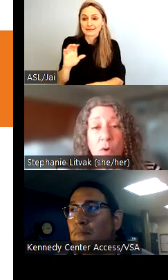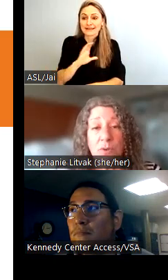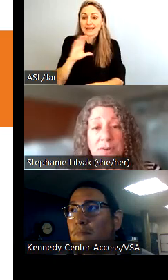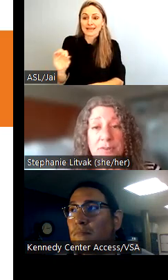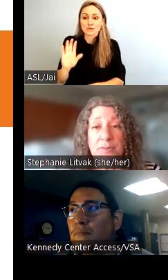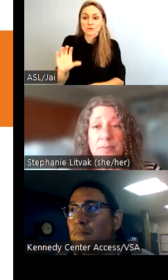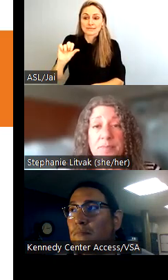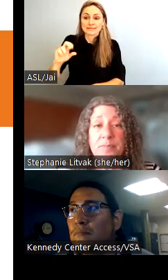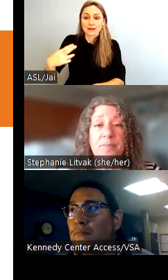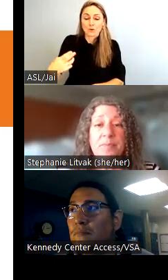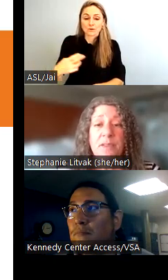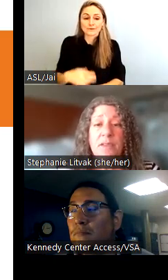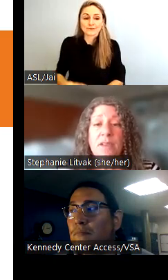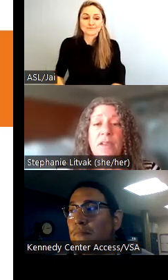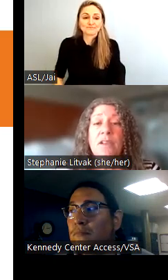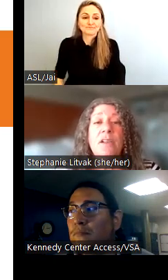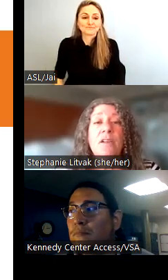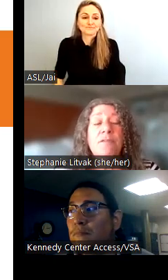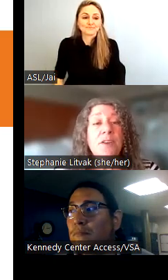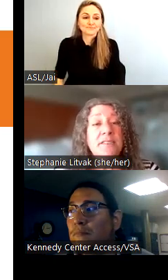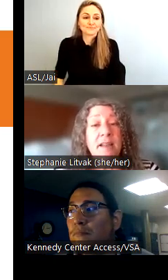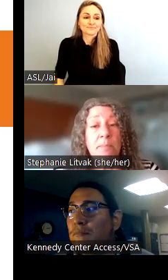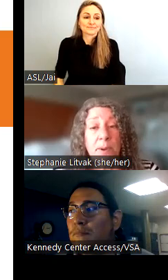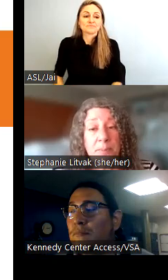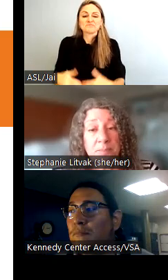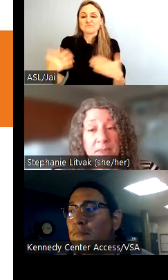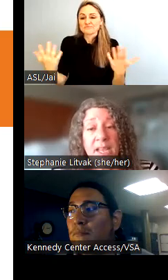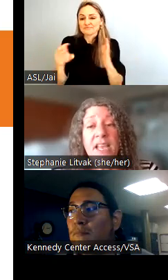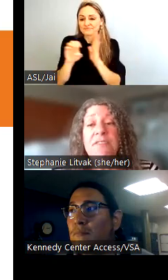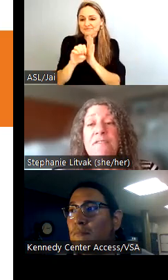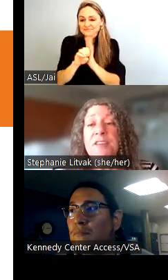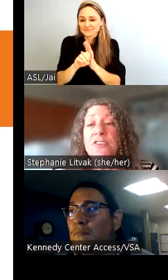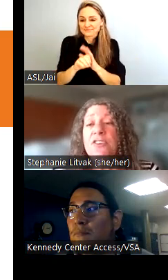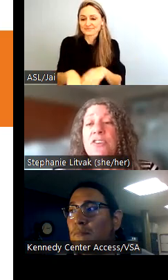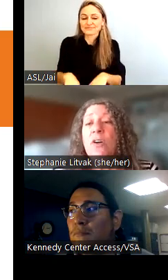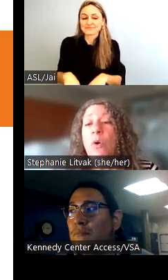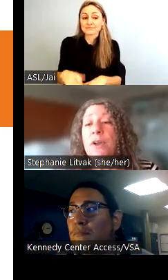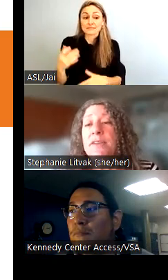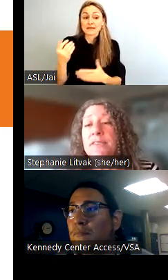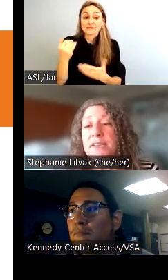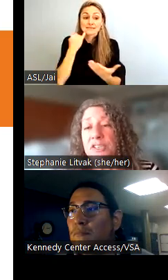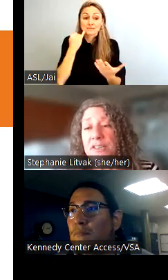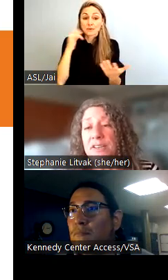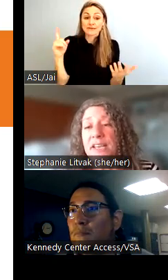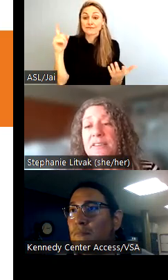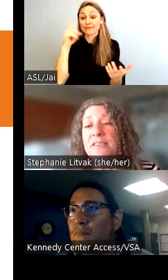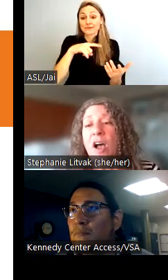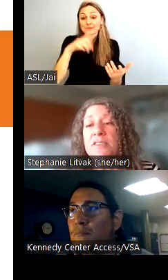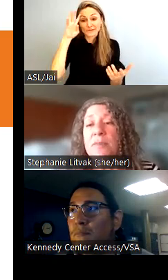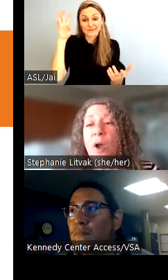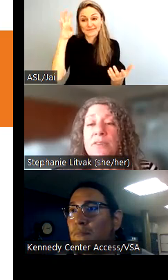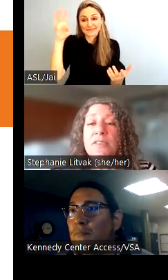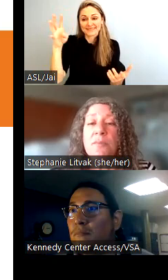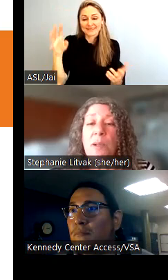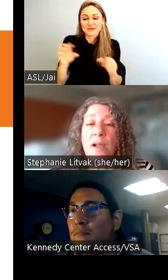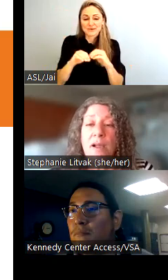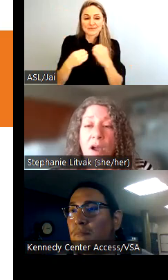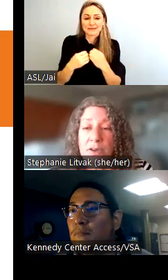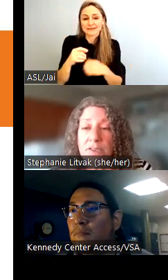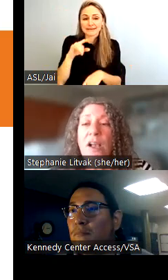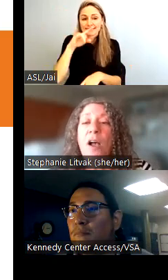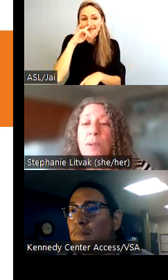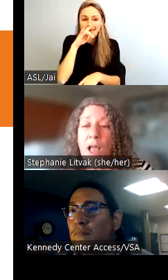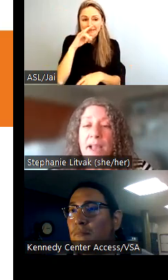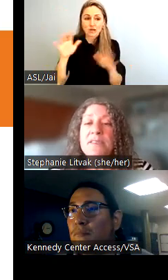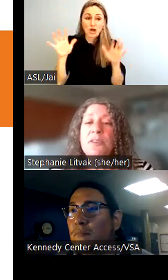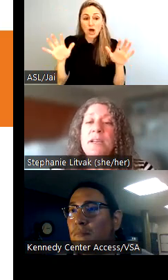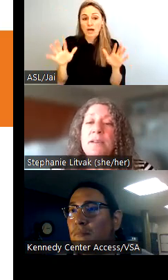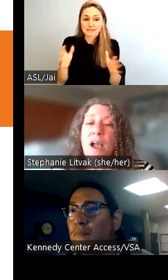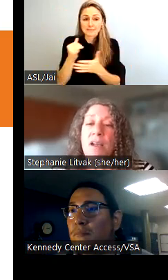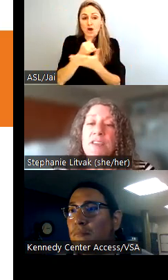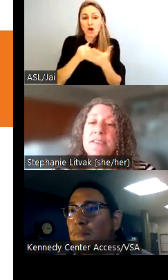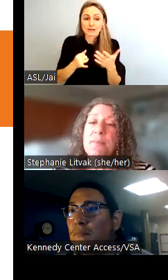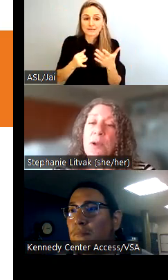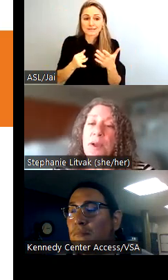For example, if the fictional organization Kids Awesome Arts applies to a VSA Program